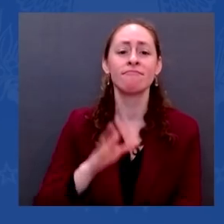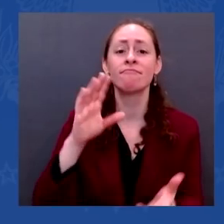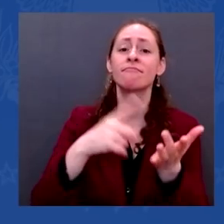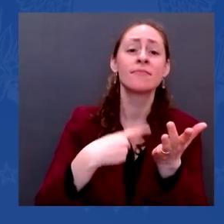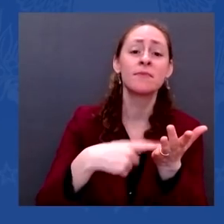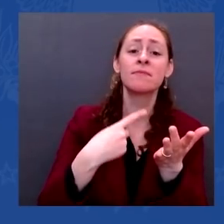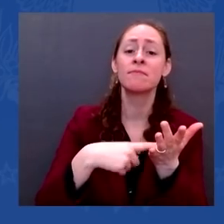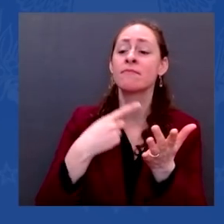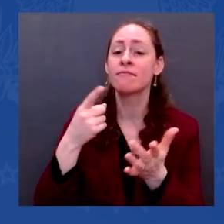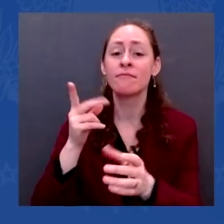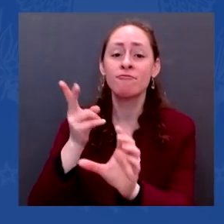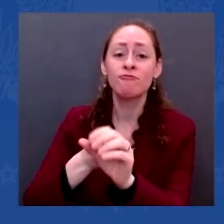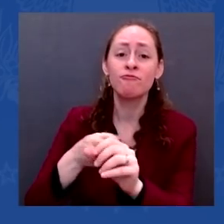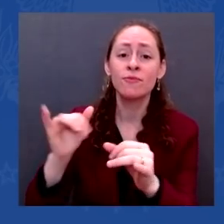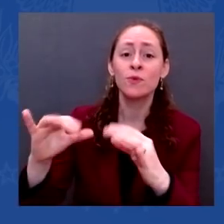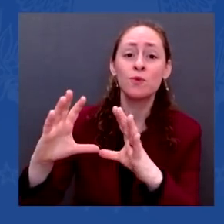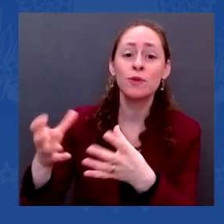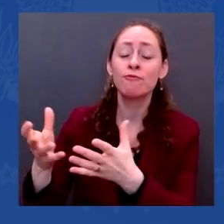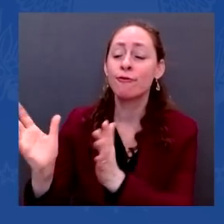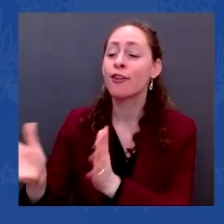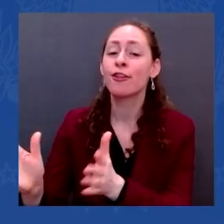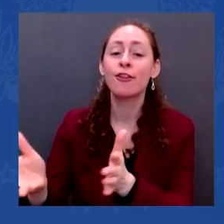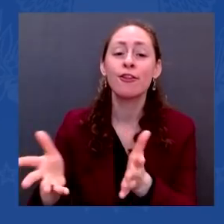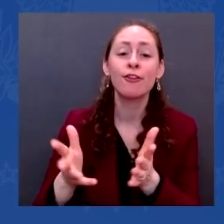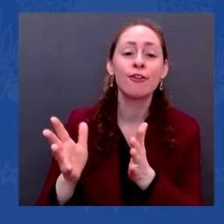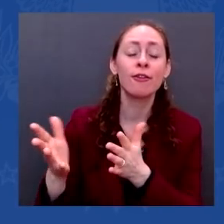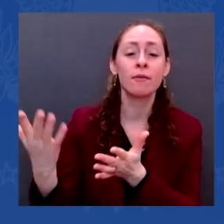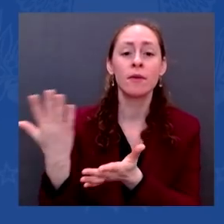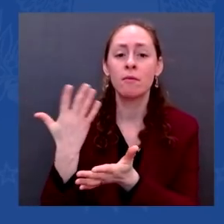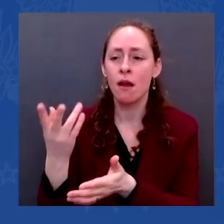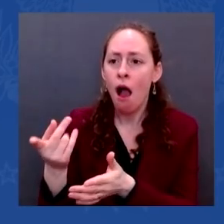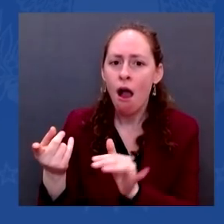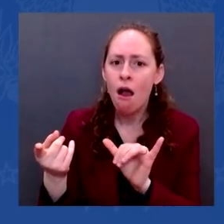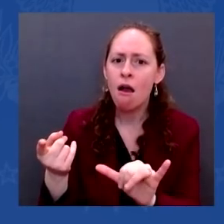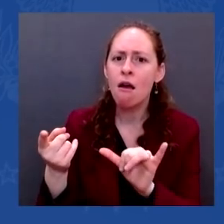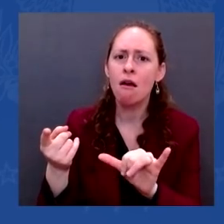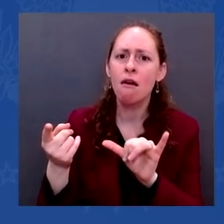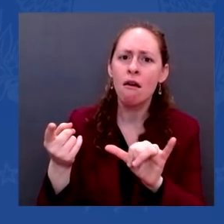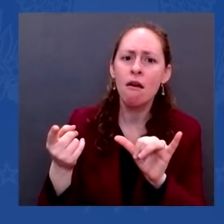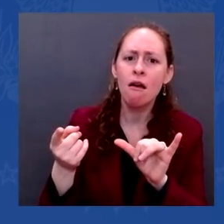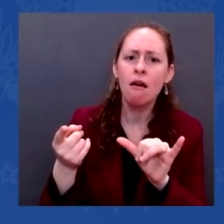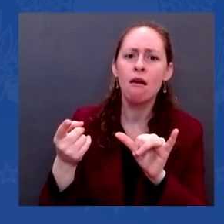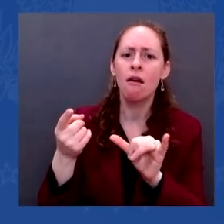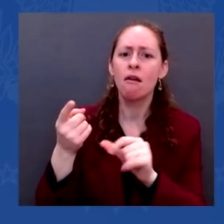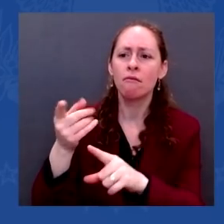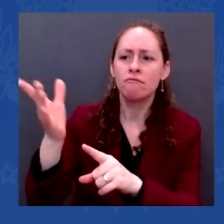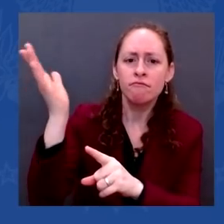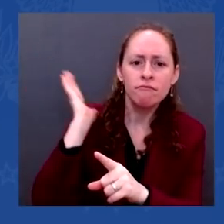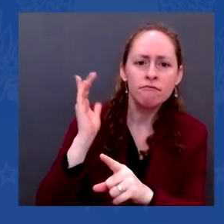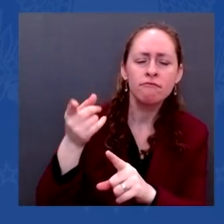or you learn that they have a daughter who is -- has breast cancer.